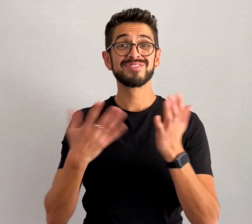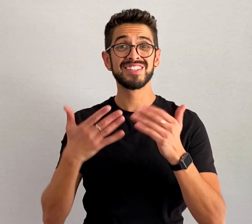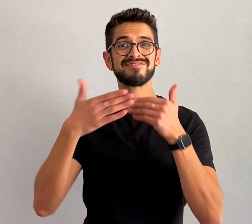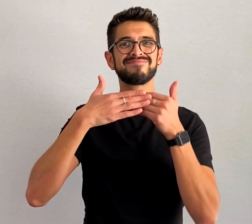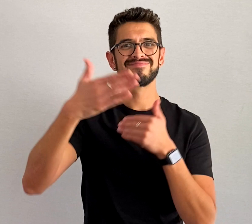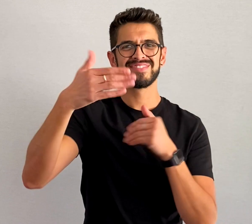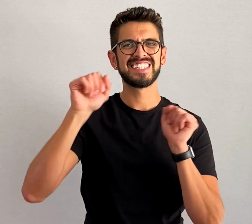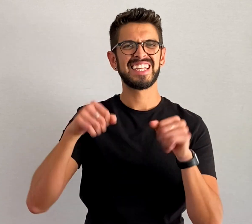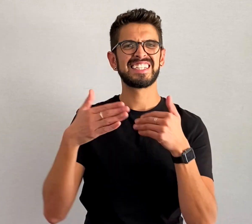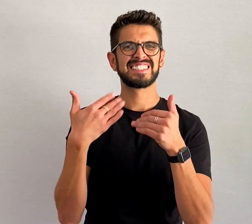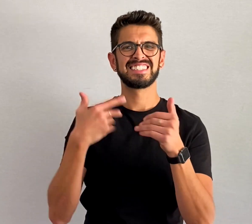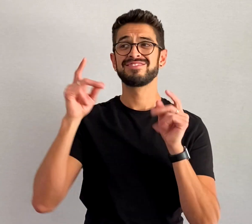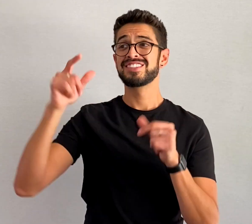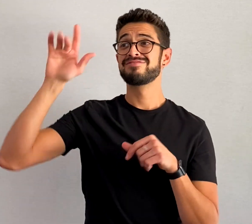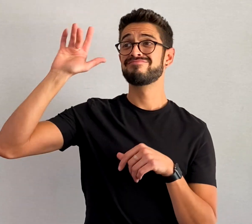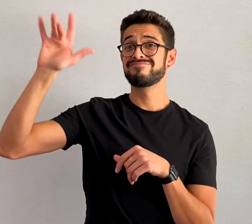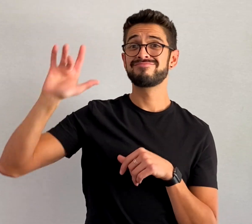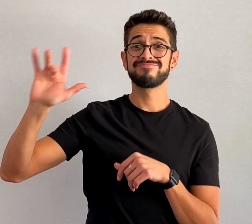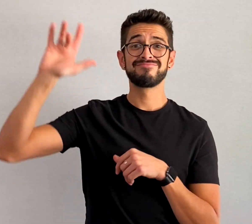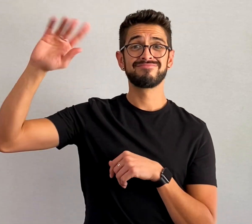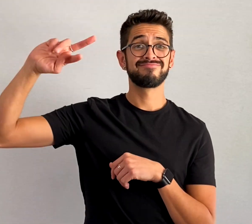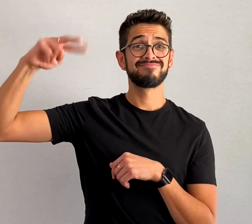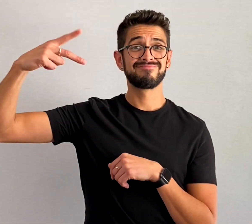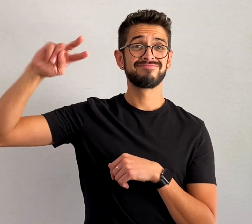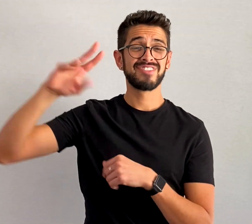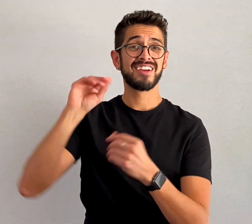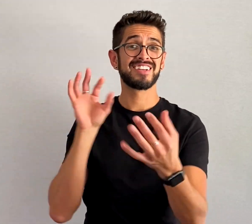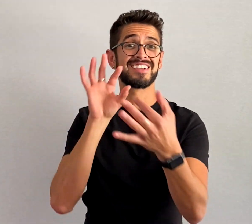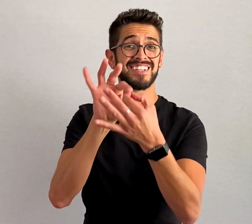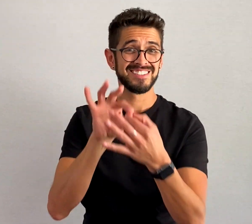Allowing you to quickly access, switch, and connect.